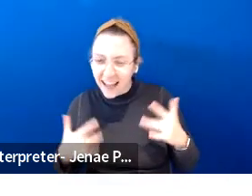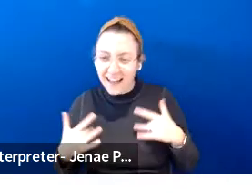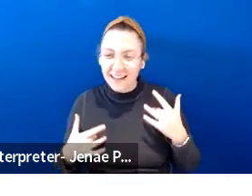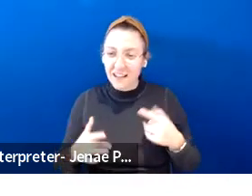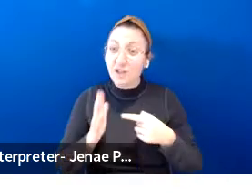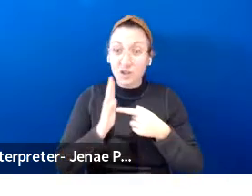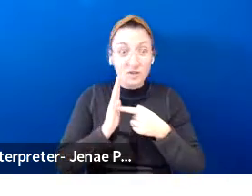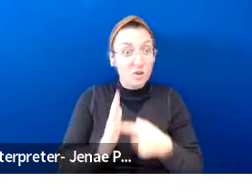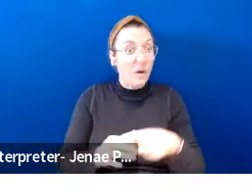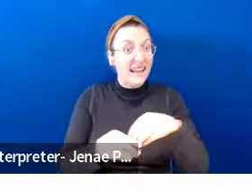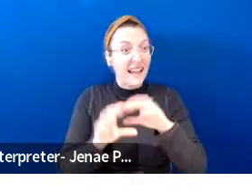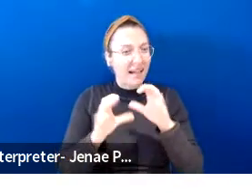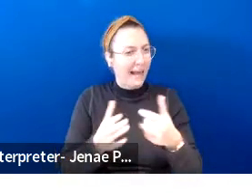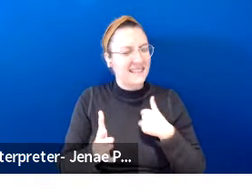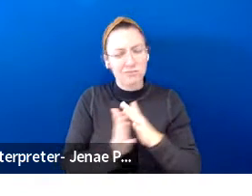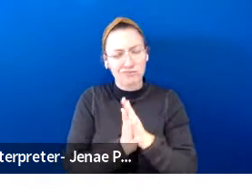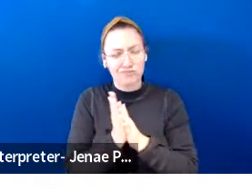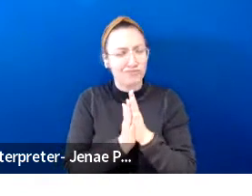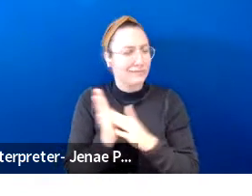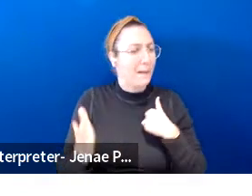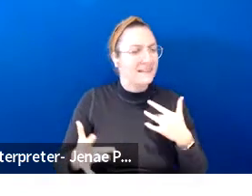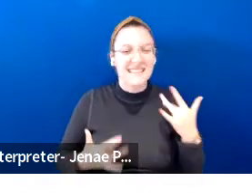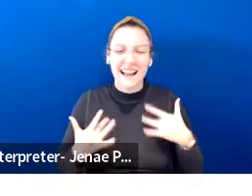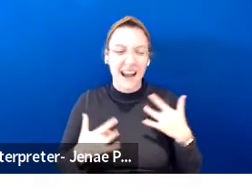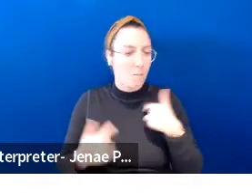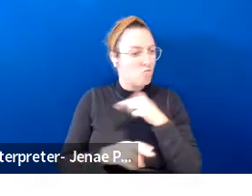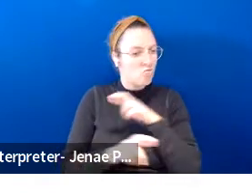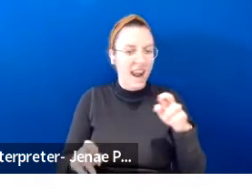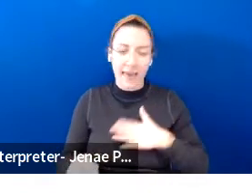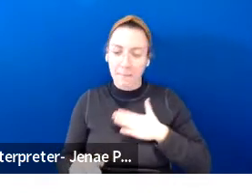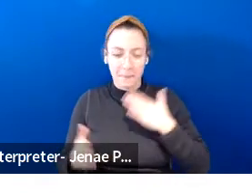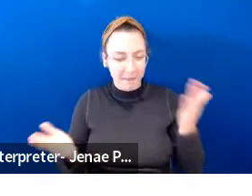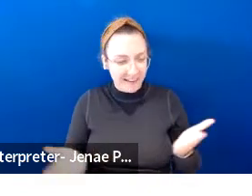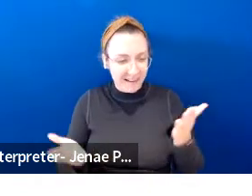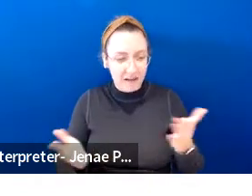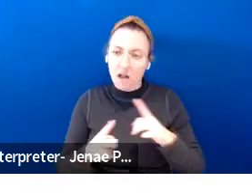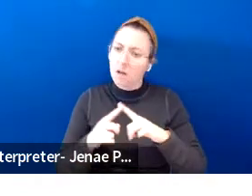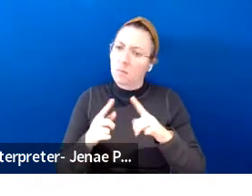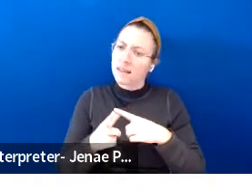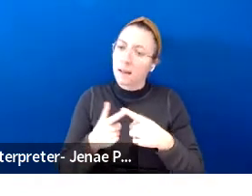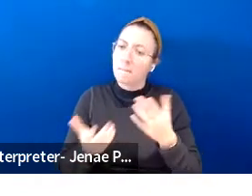I'm really going to do this. I'm really excited about this. I'm so happy to be here. But they might be lacking in goals.